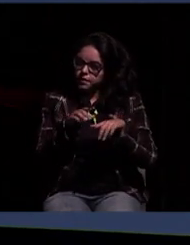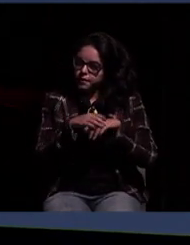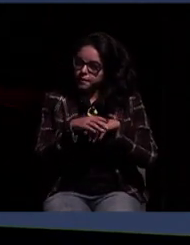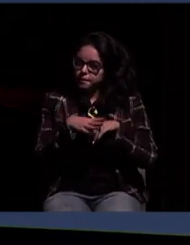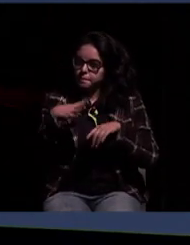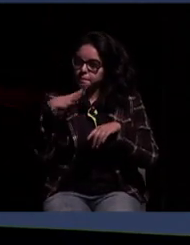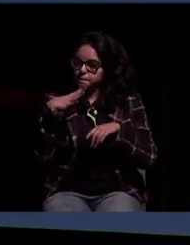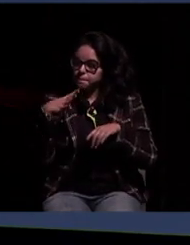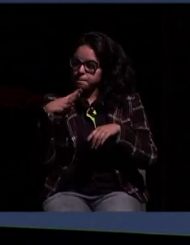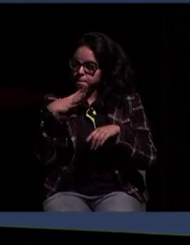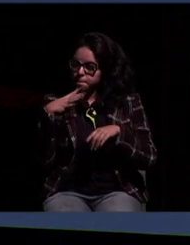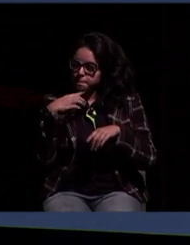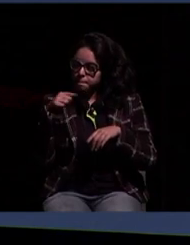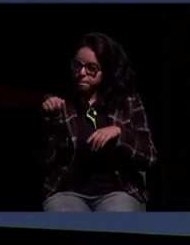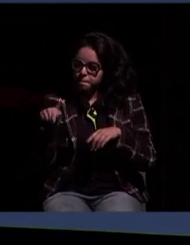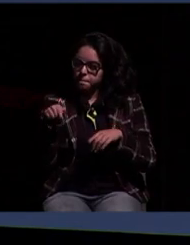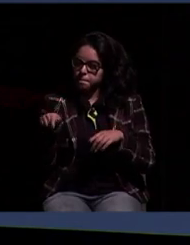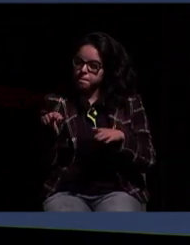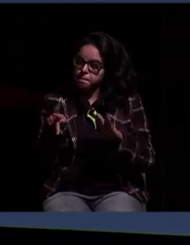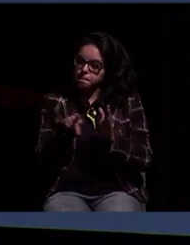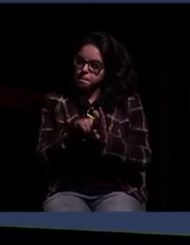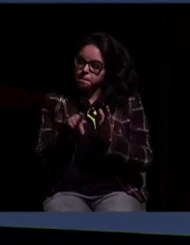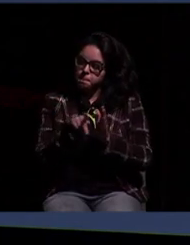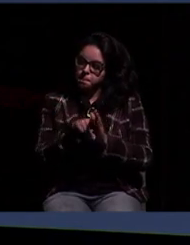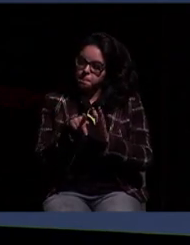in the empirical field.